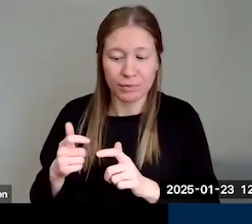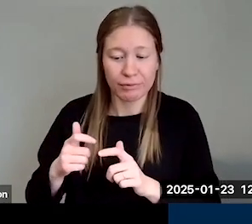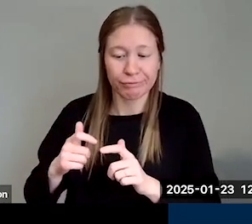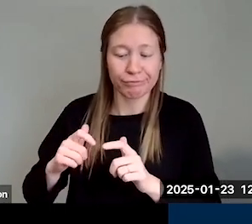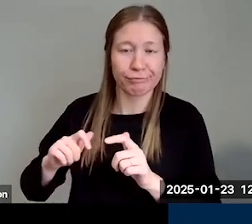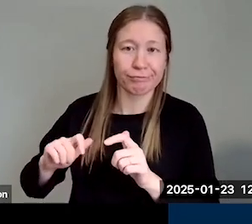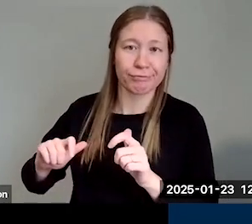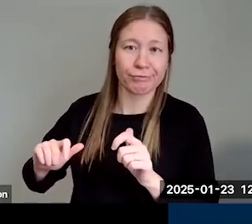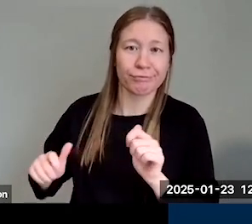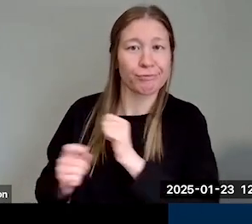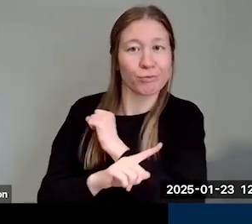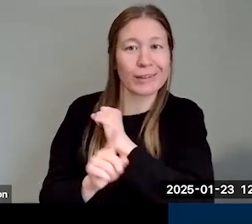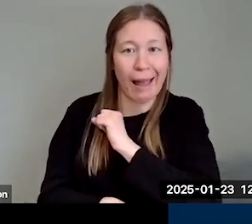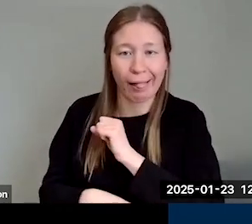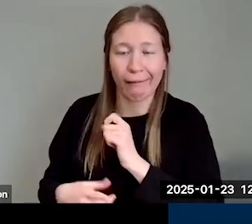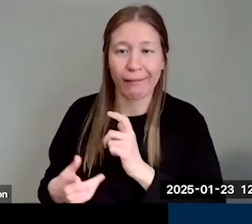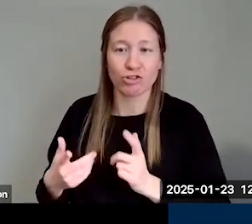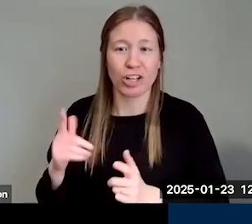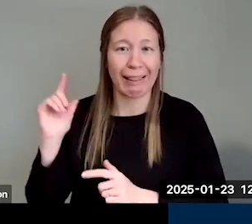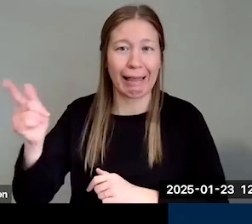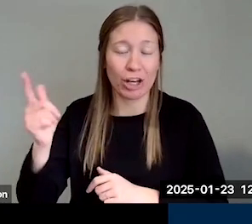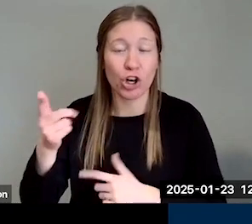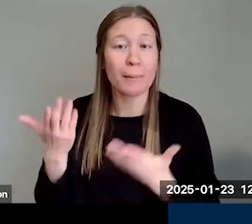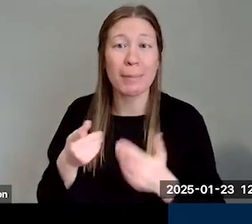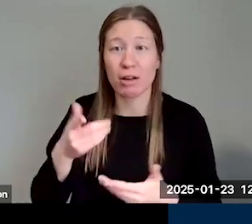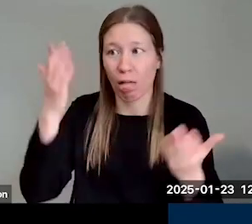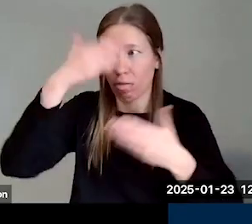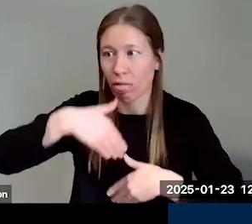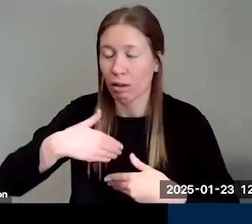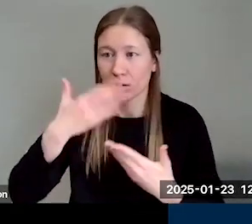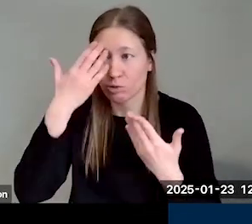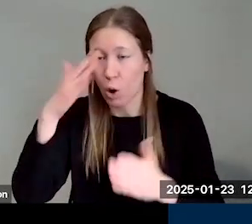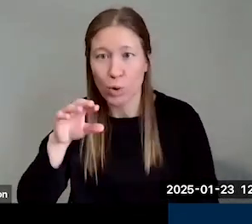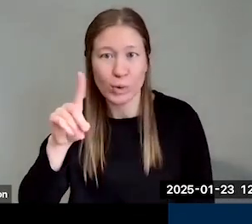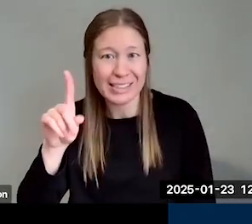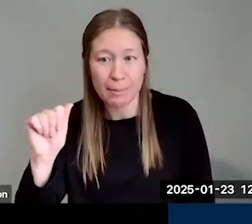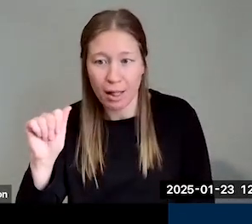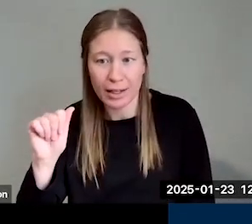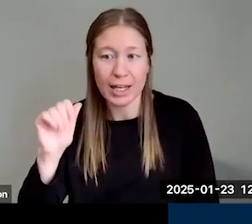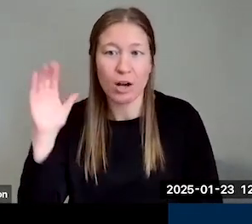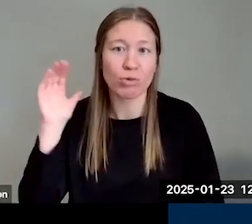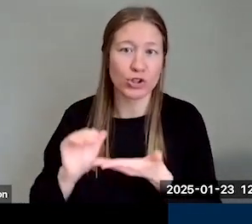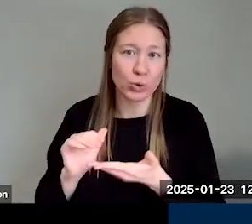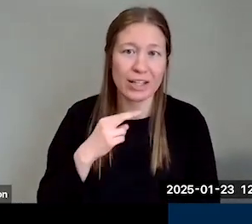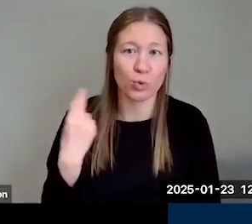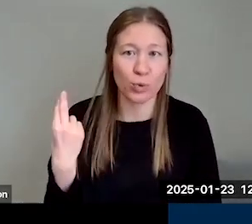nor do you know perhaps anything about the condition, it reduces the risk of concern of discrimination